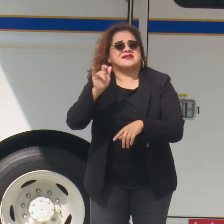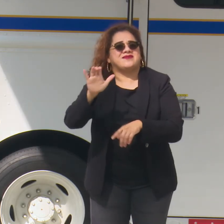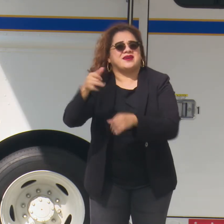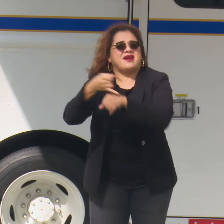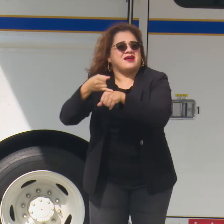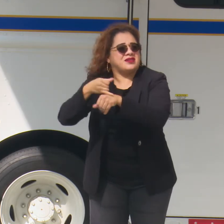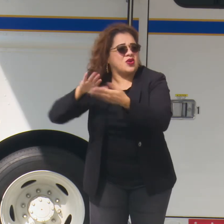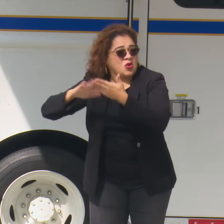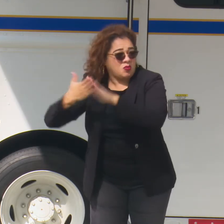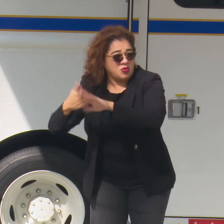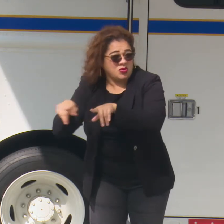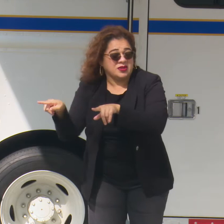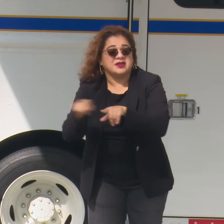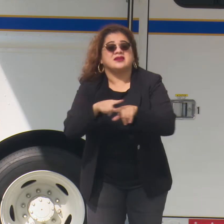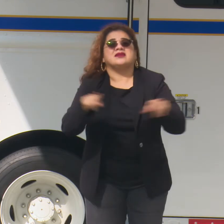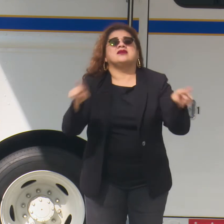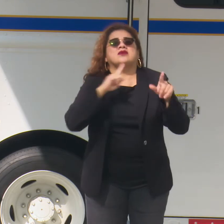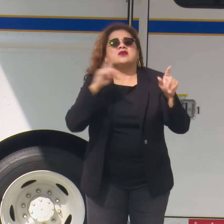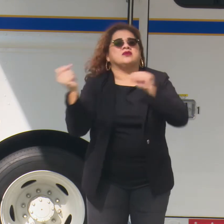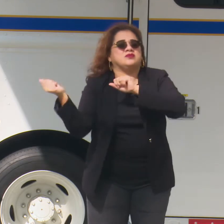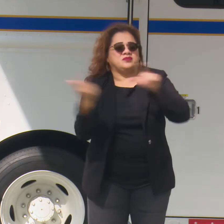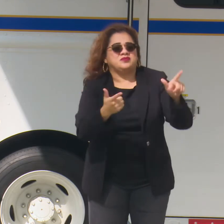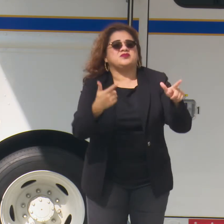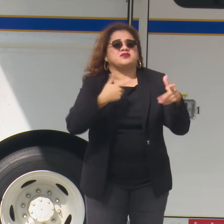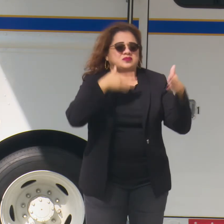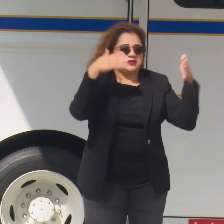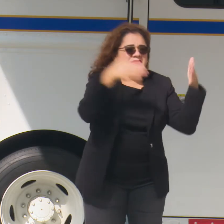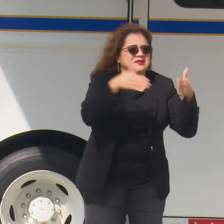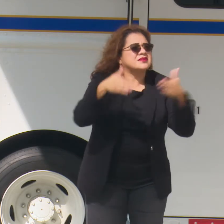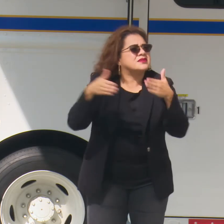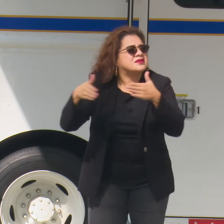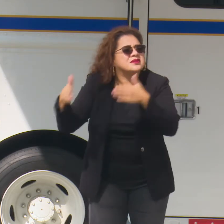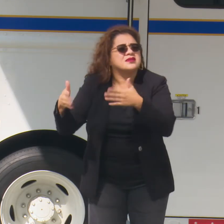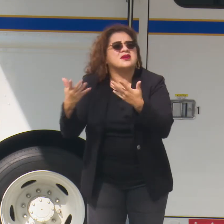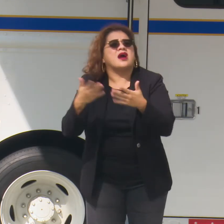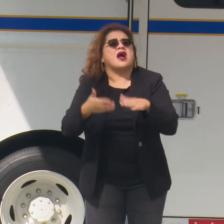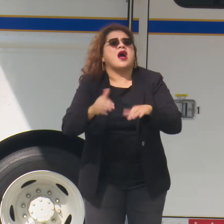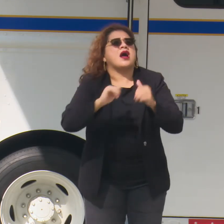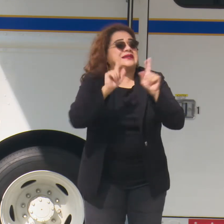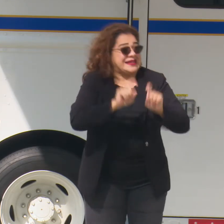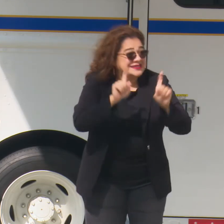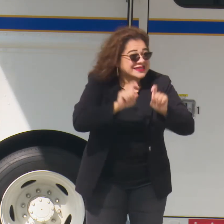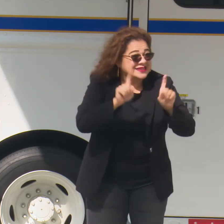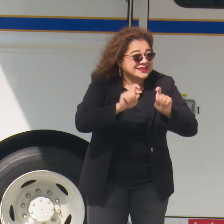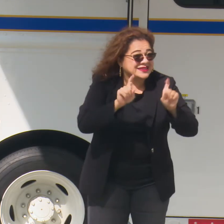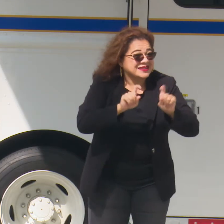adding more testing sites like pharmacies in our district, increasing, excuse me, increasing access to testing supplies